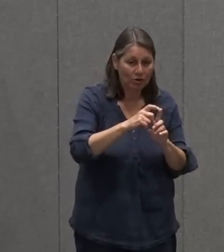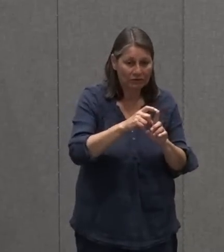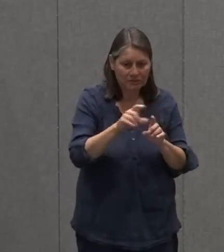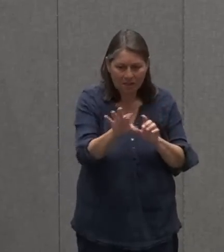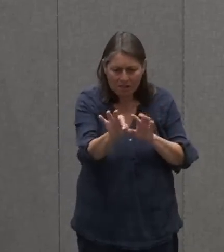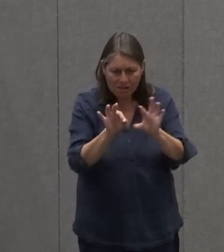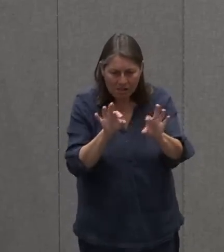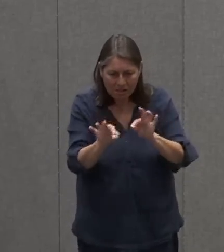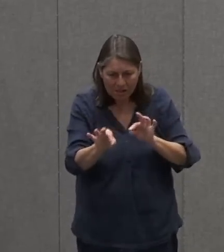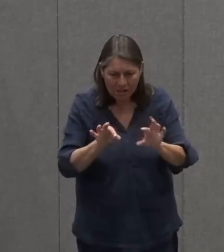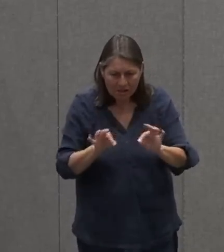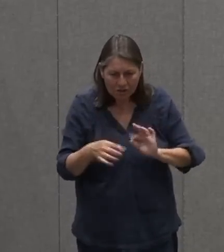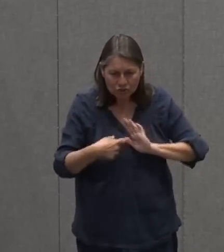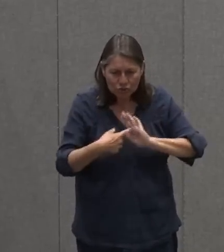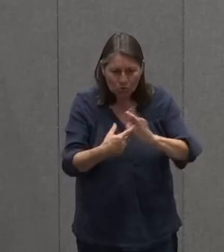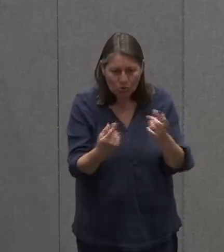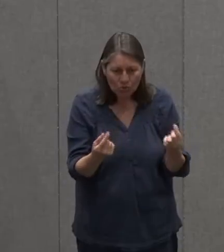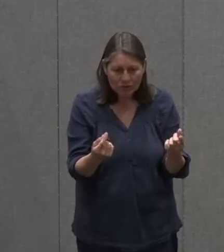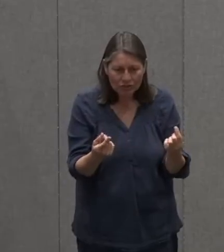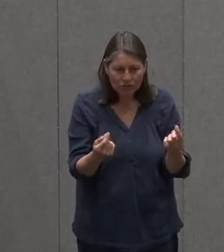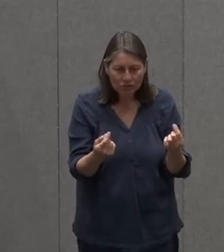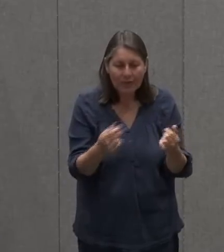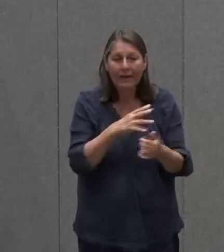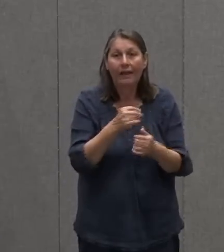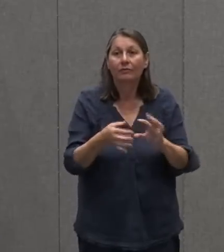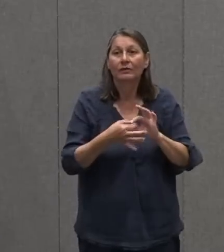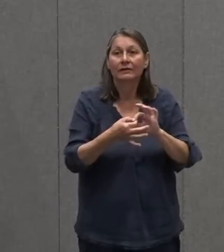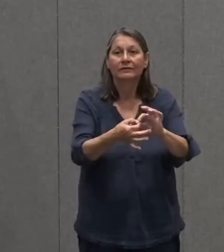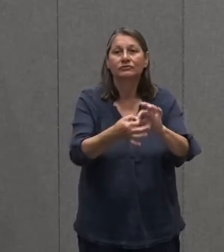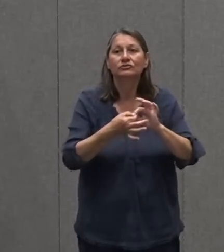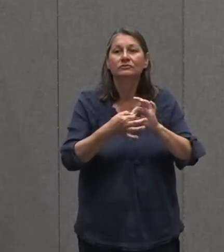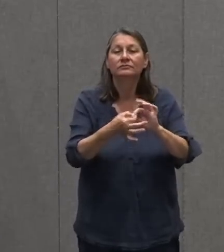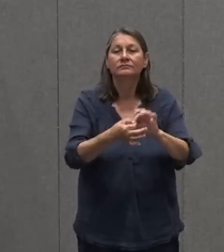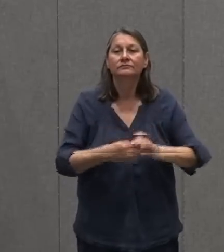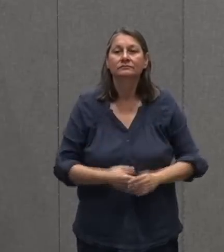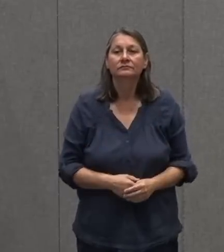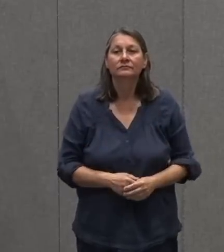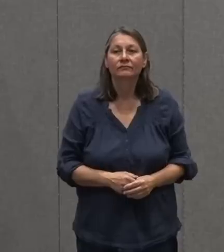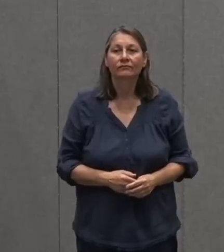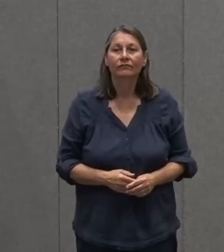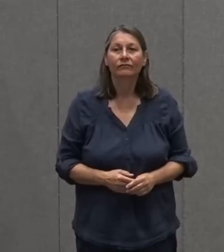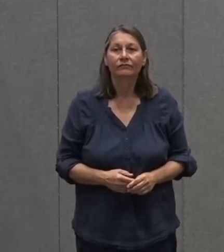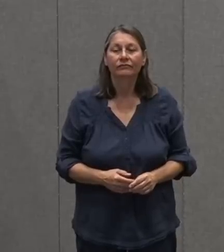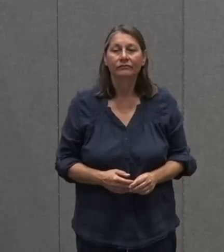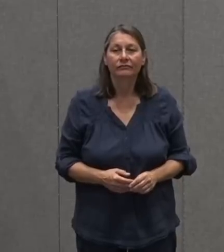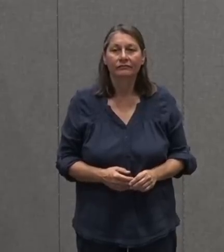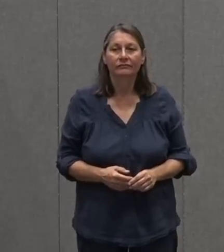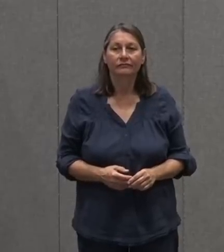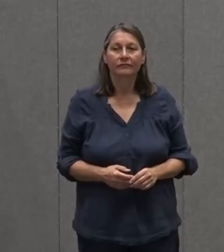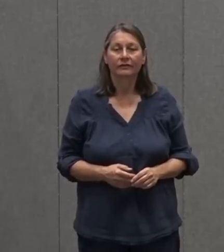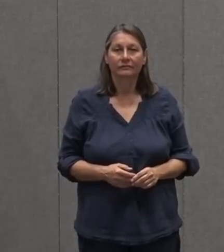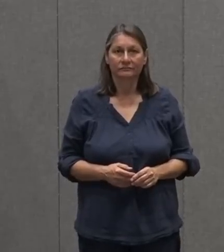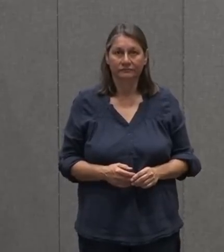Which words told us the relationships of those numbers? All right, so let's read our first statement.